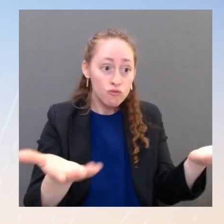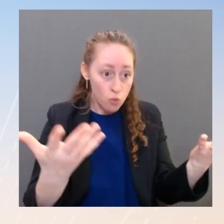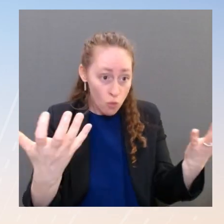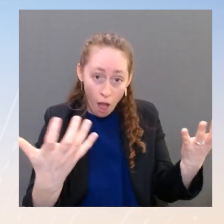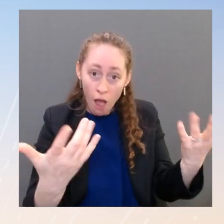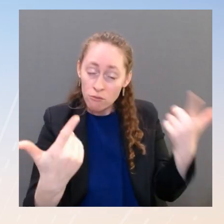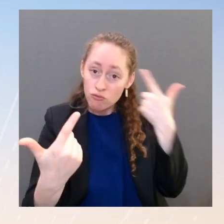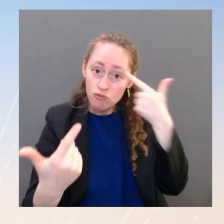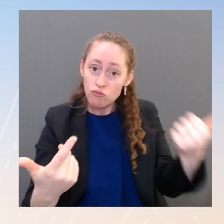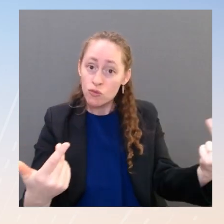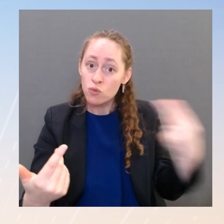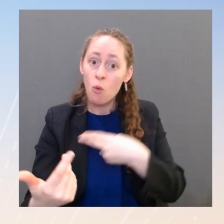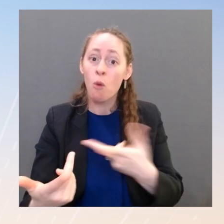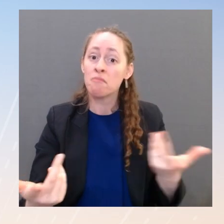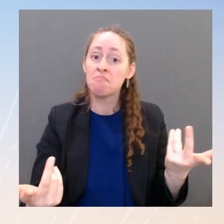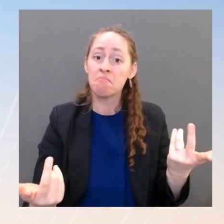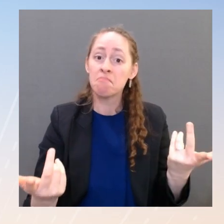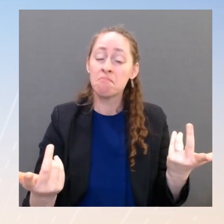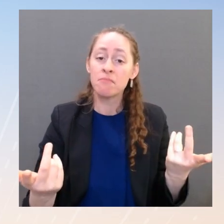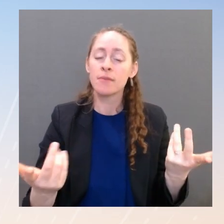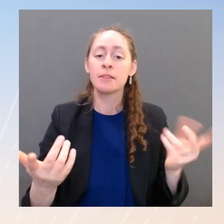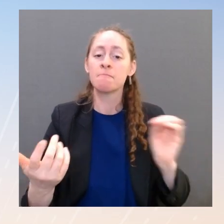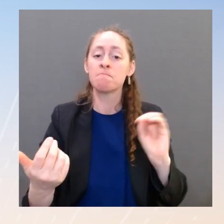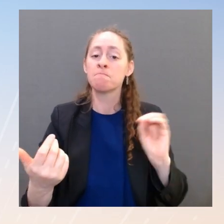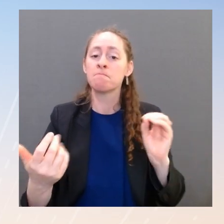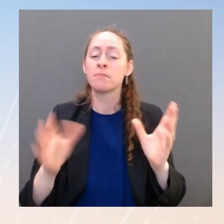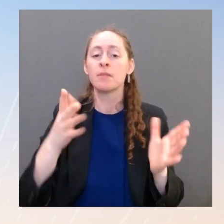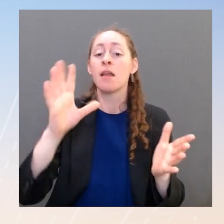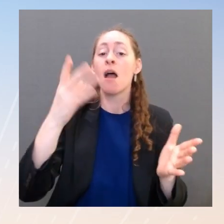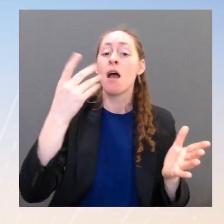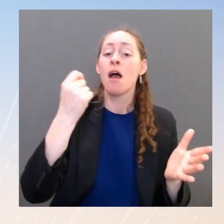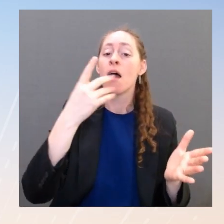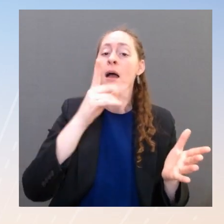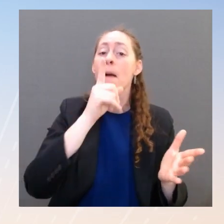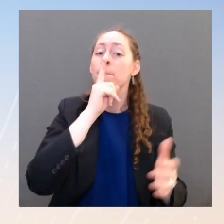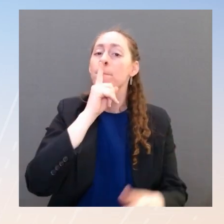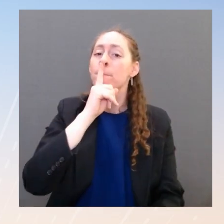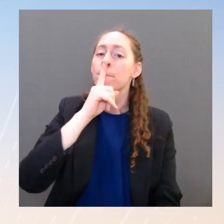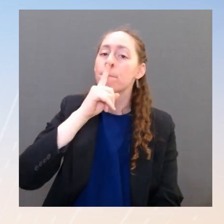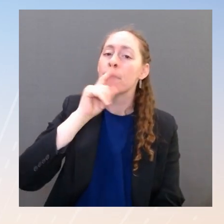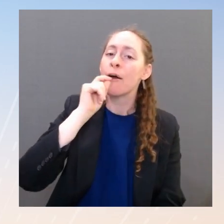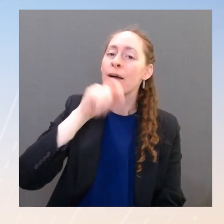they conveyed it as a trip to Poland. And any Republican they reached out to declined to join the trip.